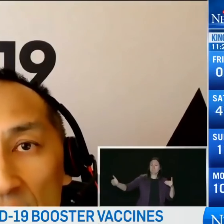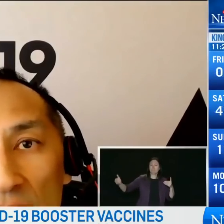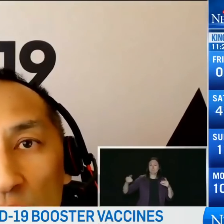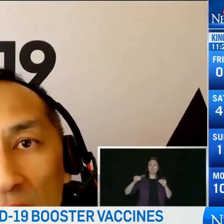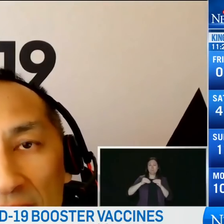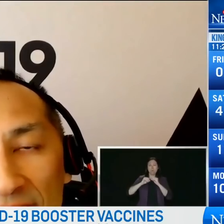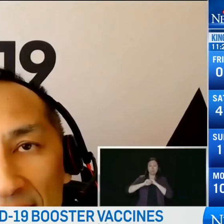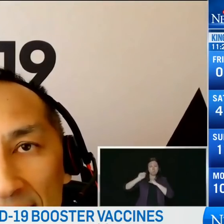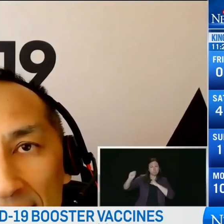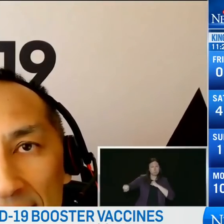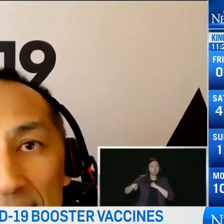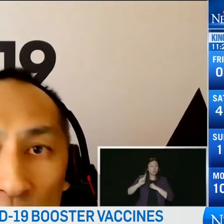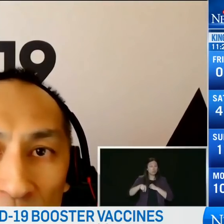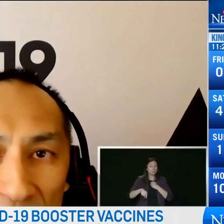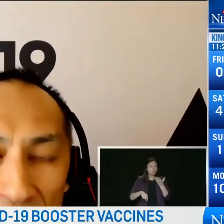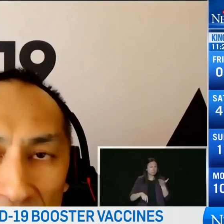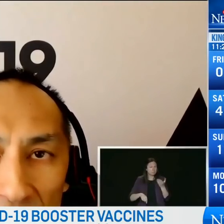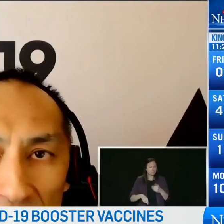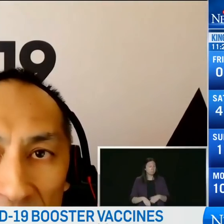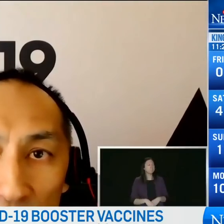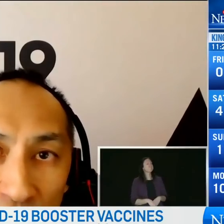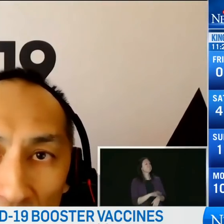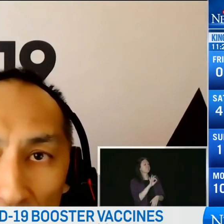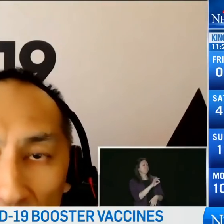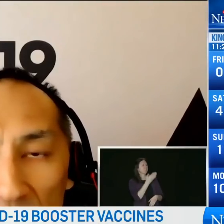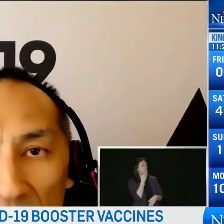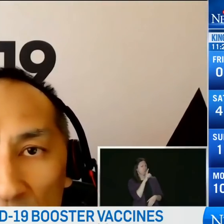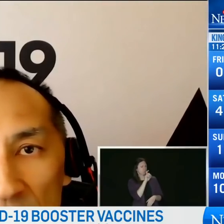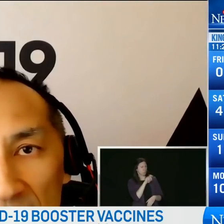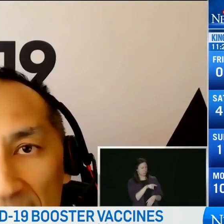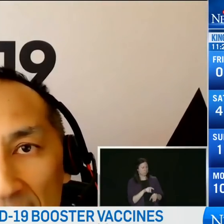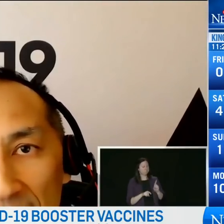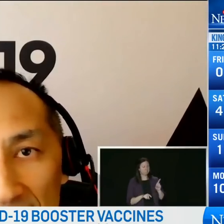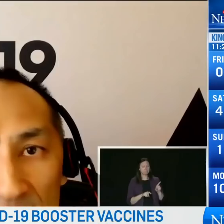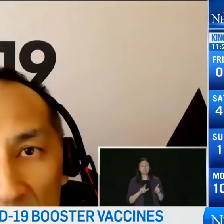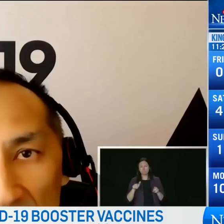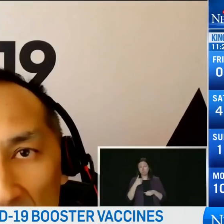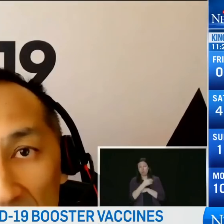SECOND SHOT SHOULDN'T HAPPEN